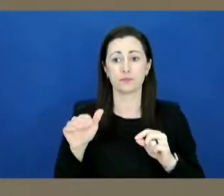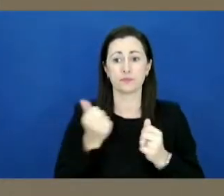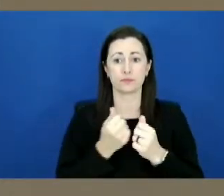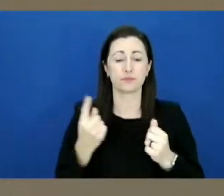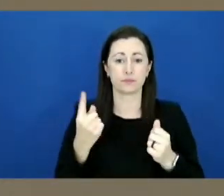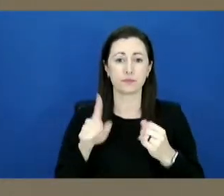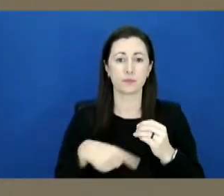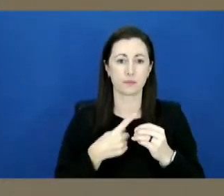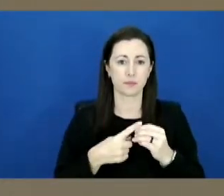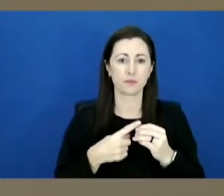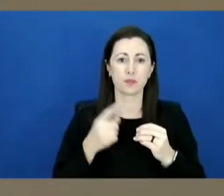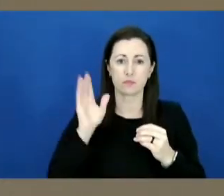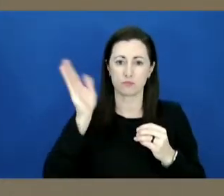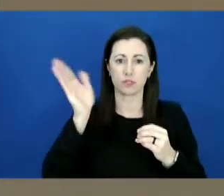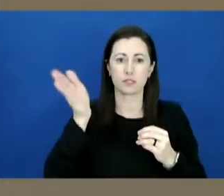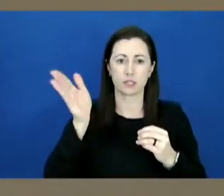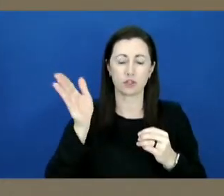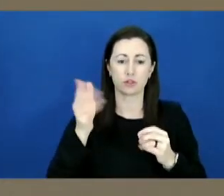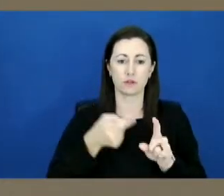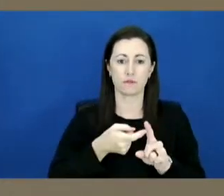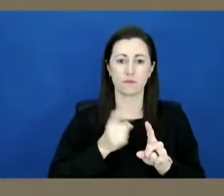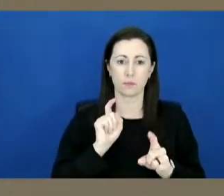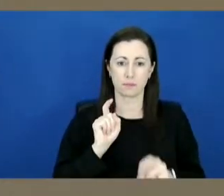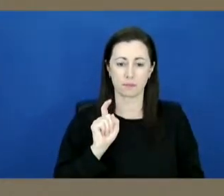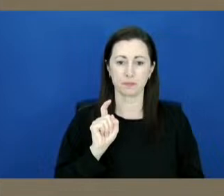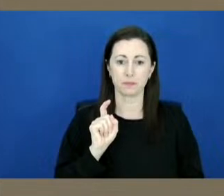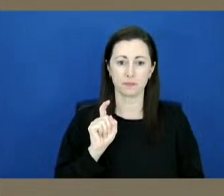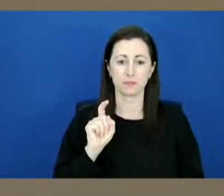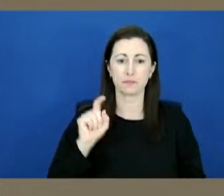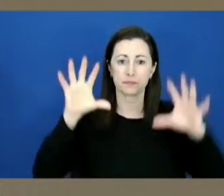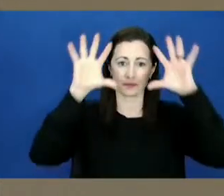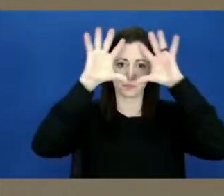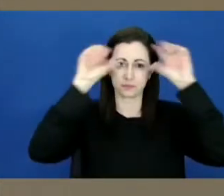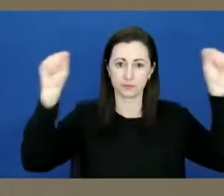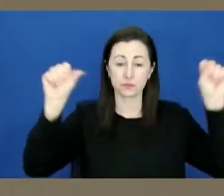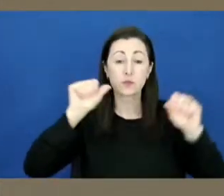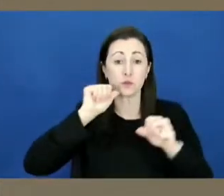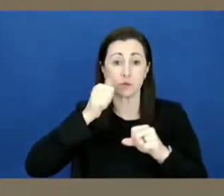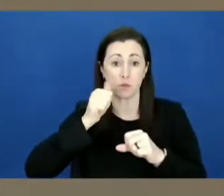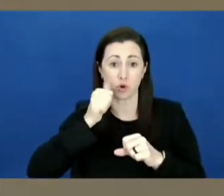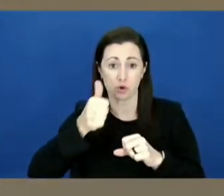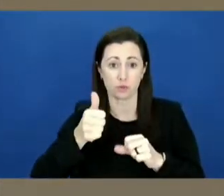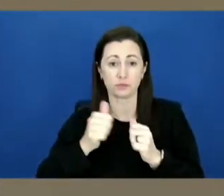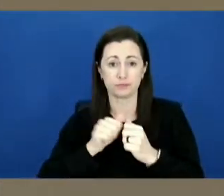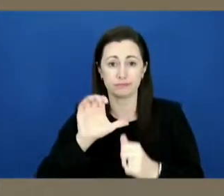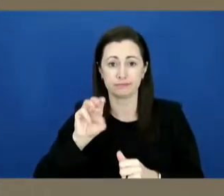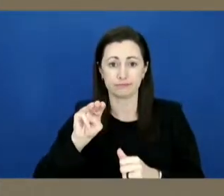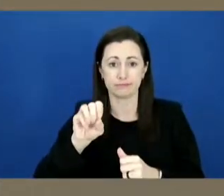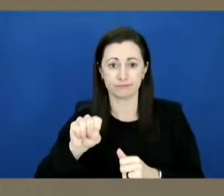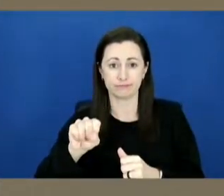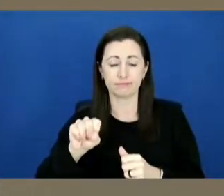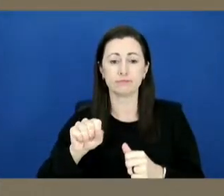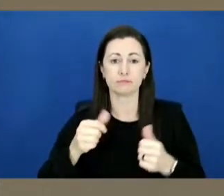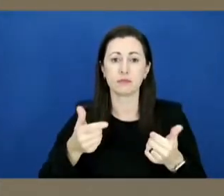JUST WANT TO REMIND EVERYBODY